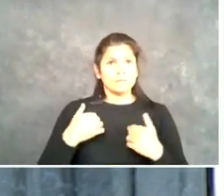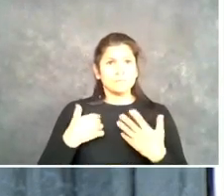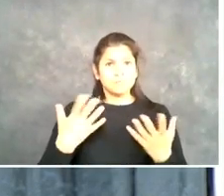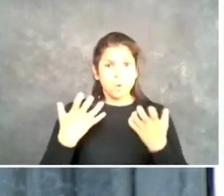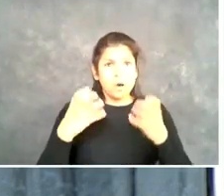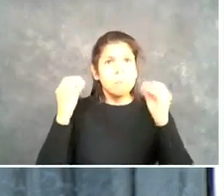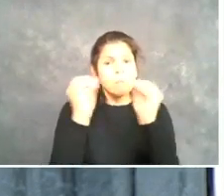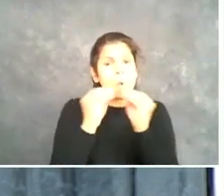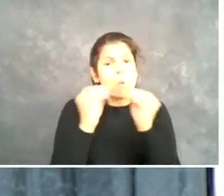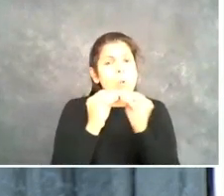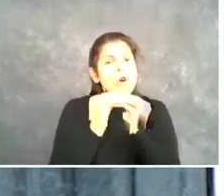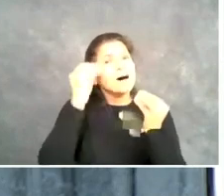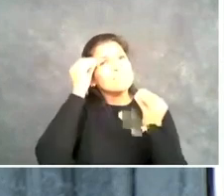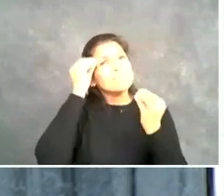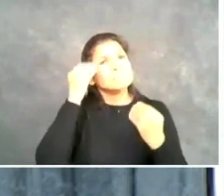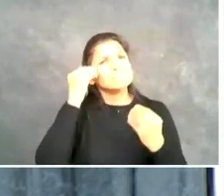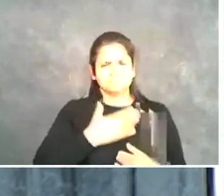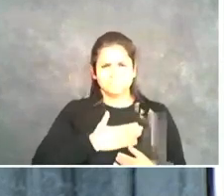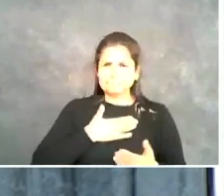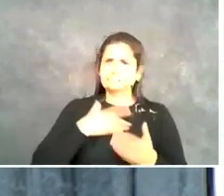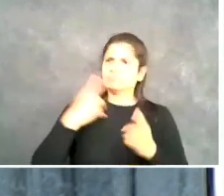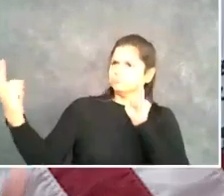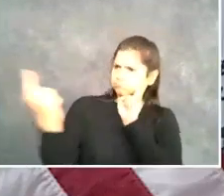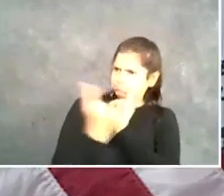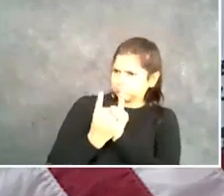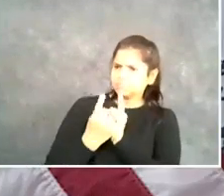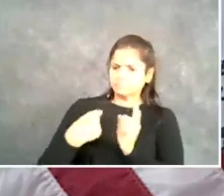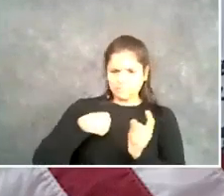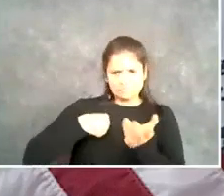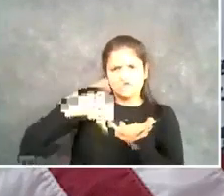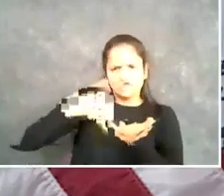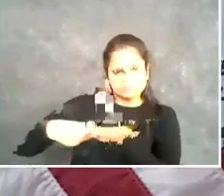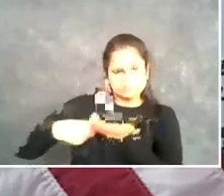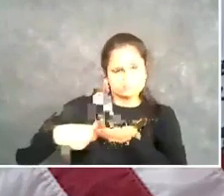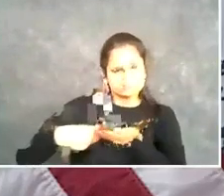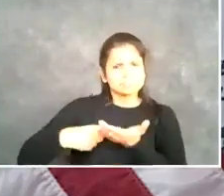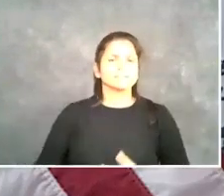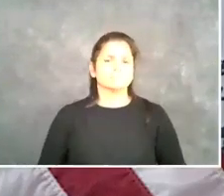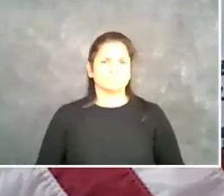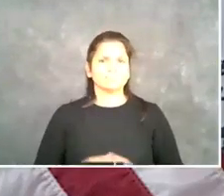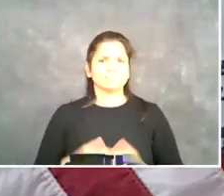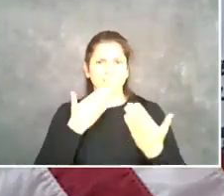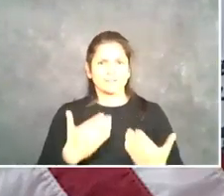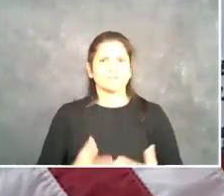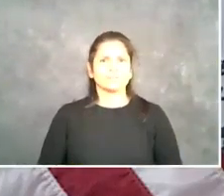I HAVE DONE THAT WOULD MERIT